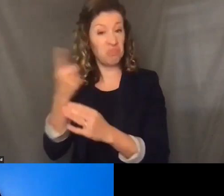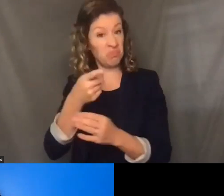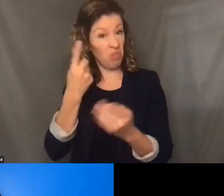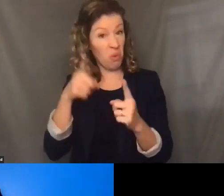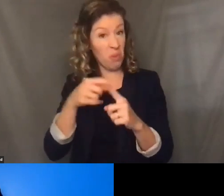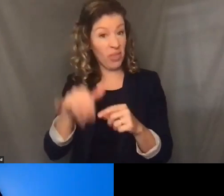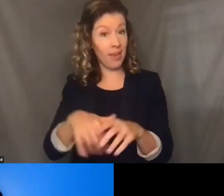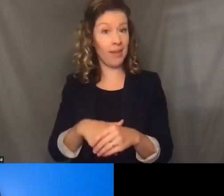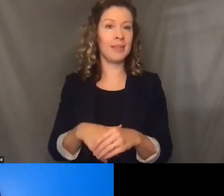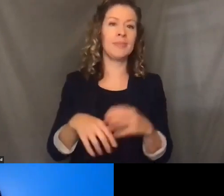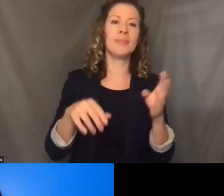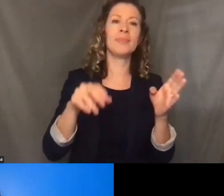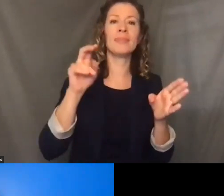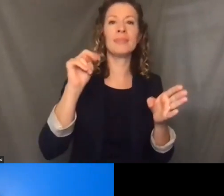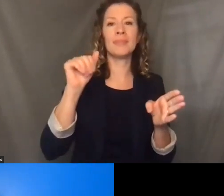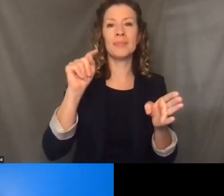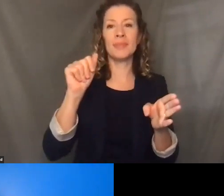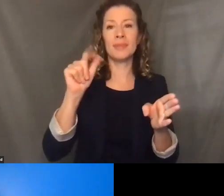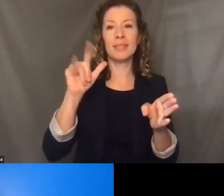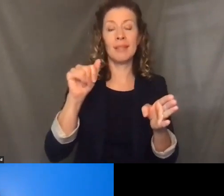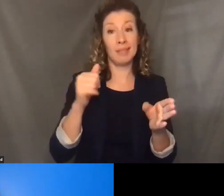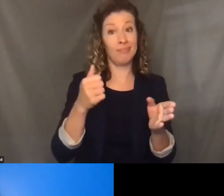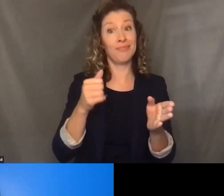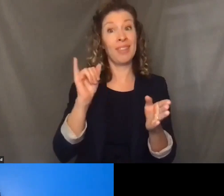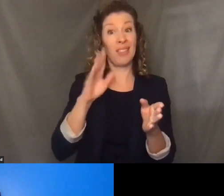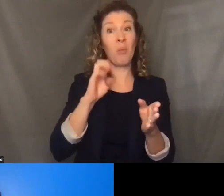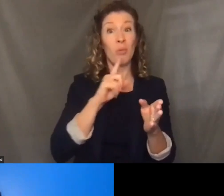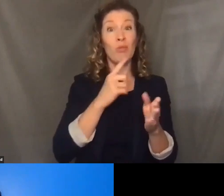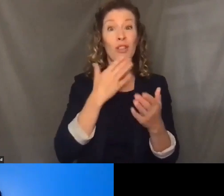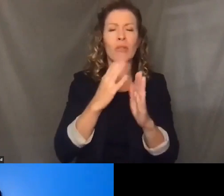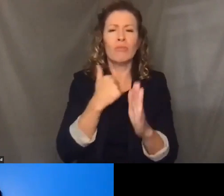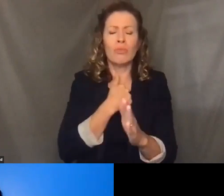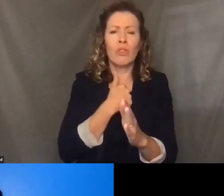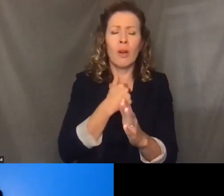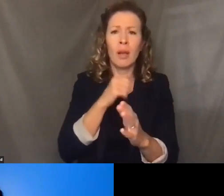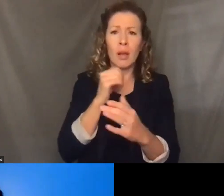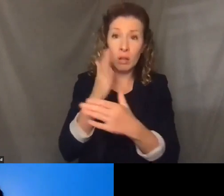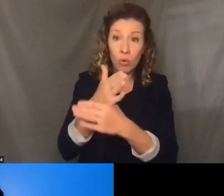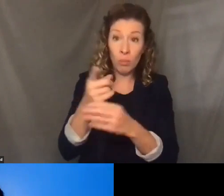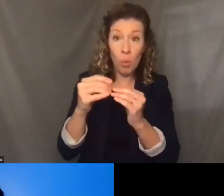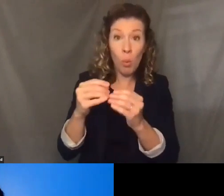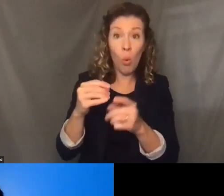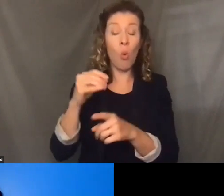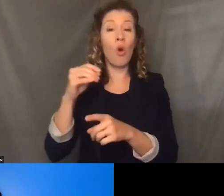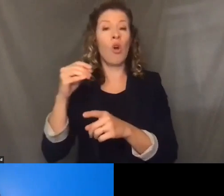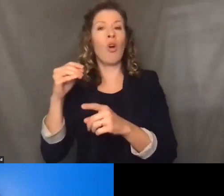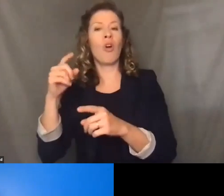Natalia Levshina: yeah that'll be really great yeah sorry did i interrupt you no no no no it's okay Natalia Levshina: okay thanks